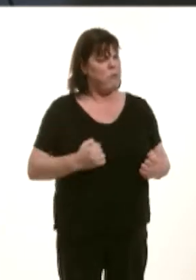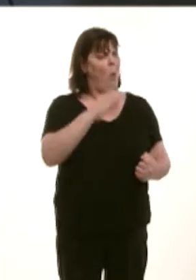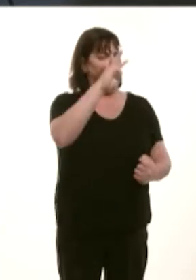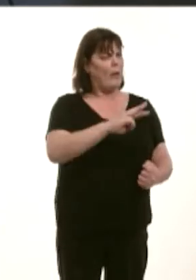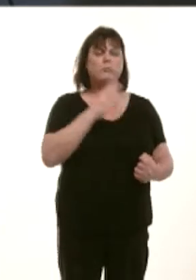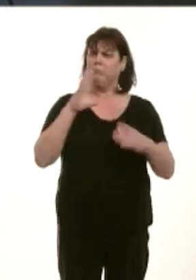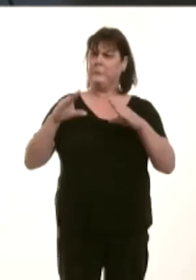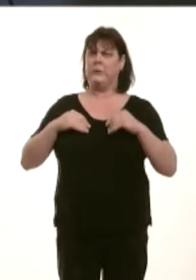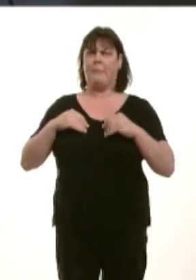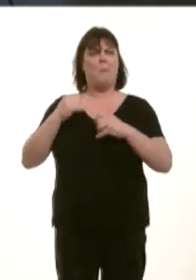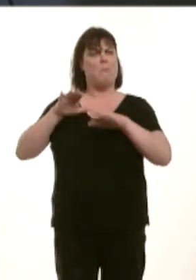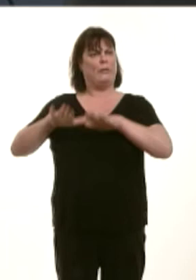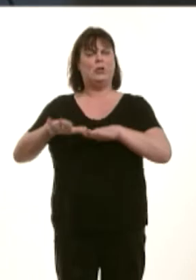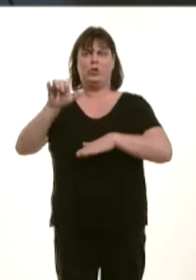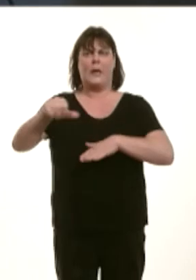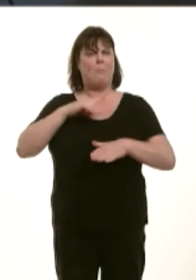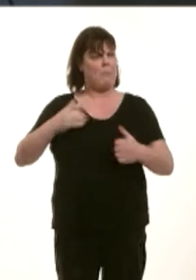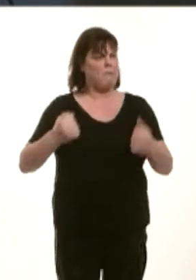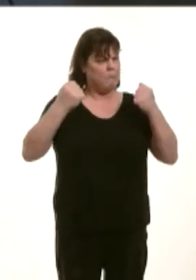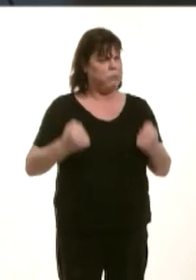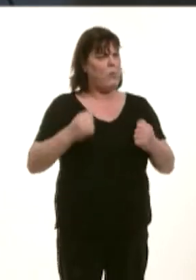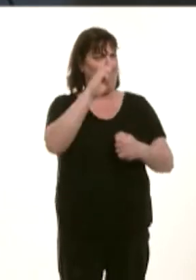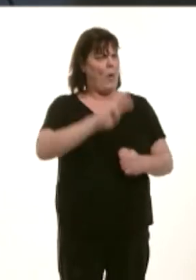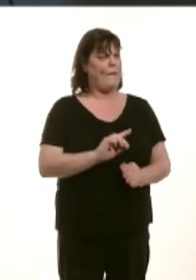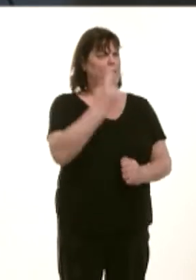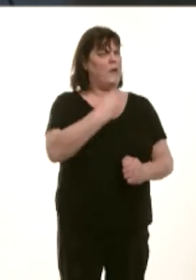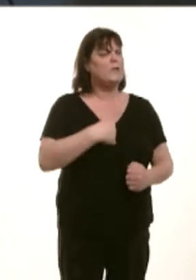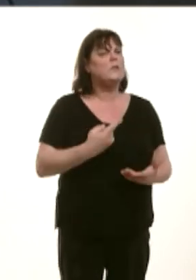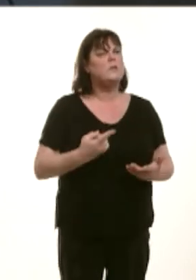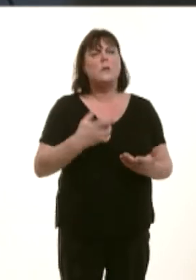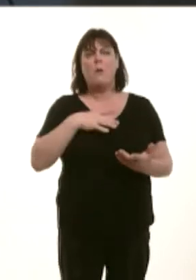As a compromise, therefore—and I do hope that this forms part of the letter that you